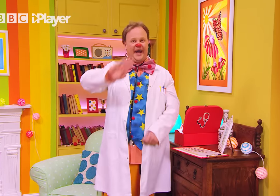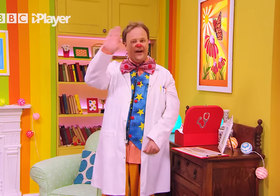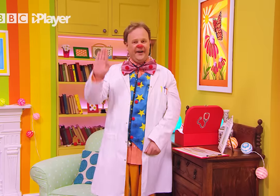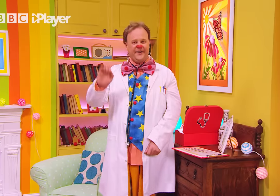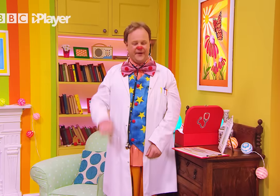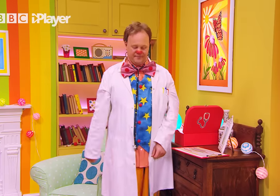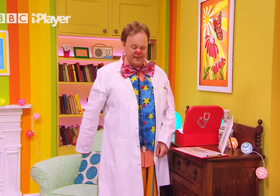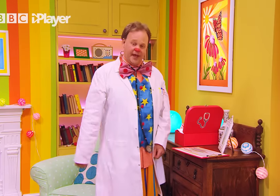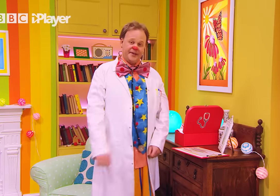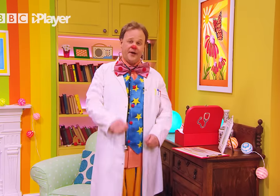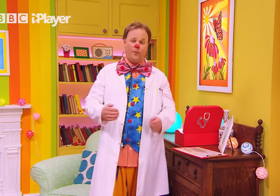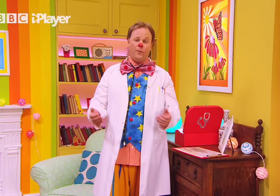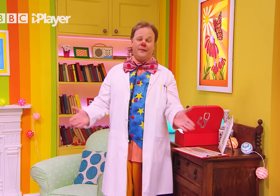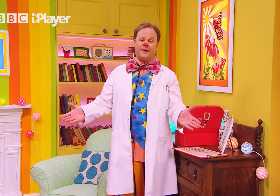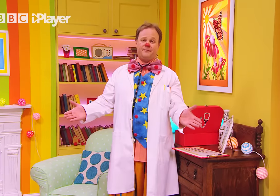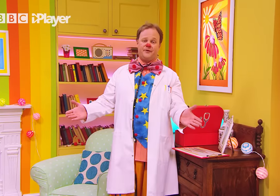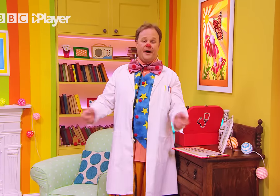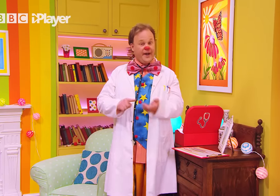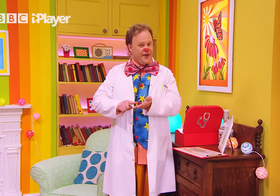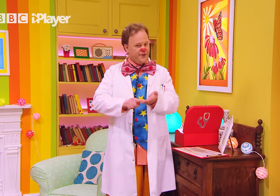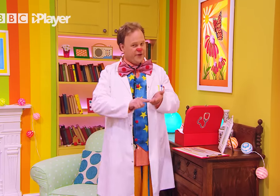hello and uh welcome to my